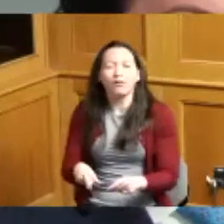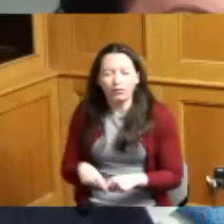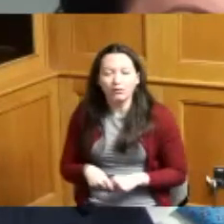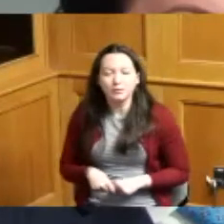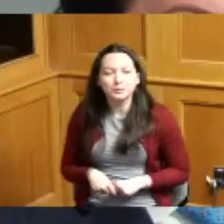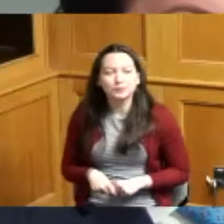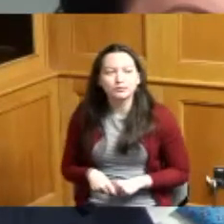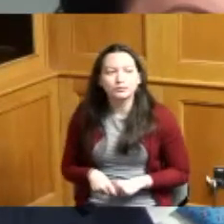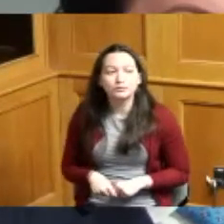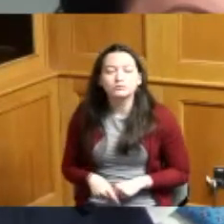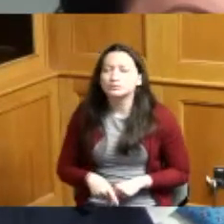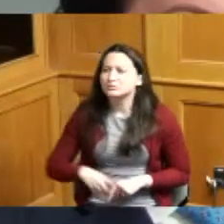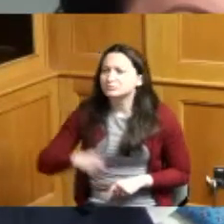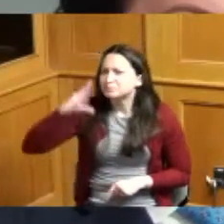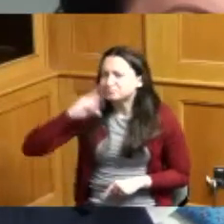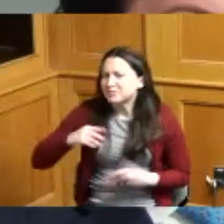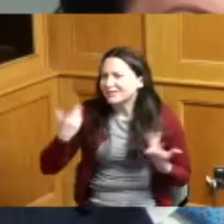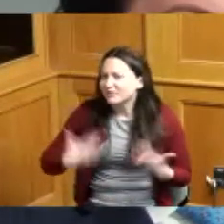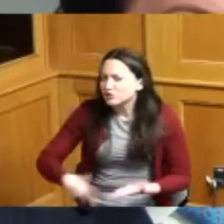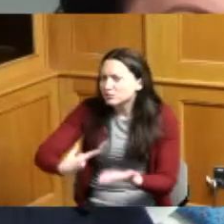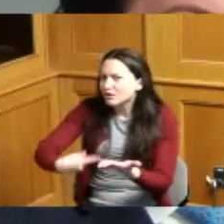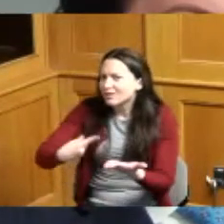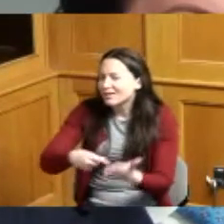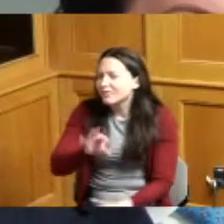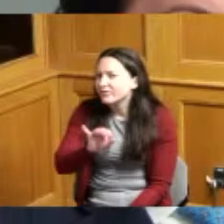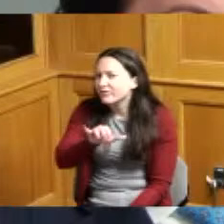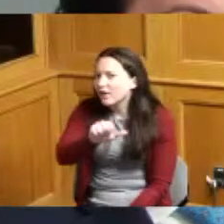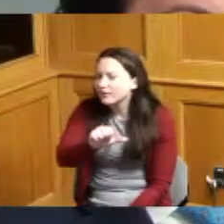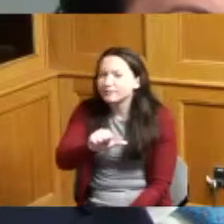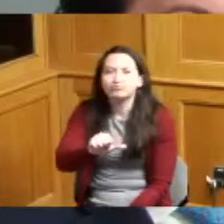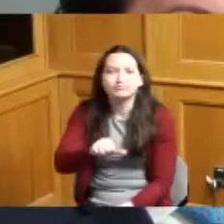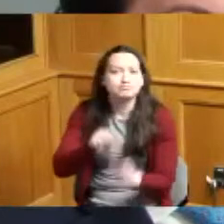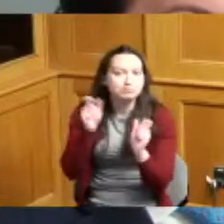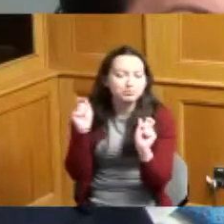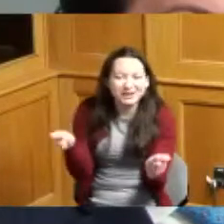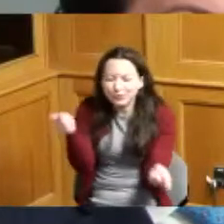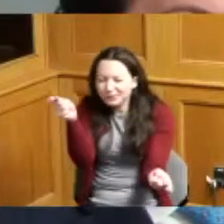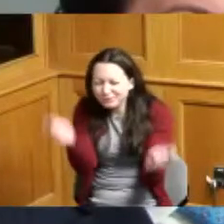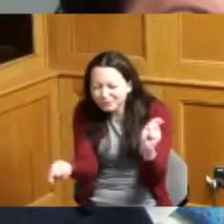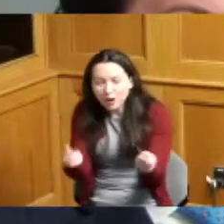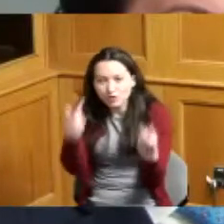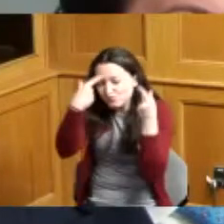we have had discussions with FIFA on potential modifications to the agreement since